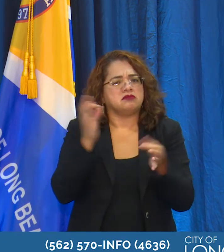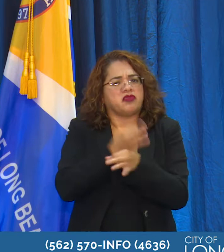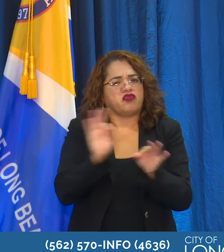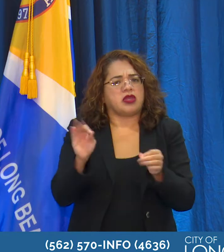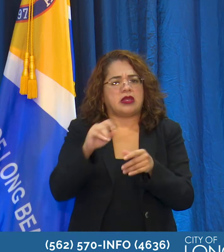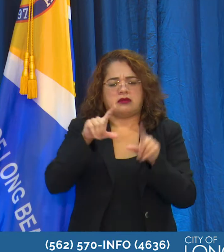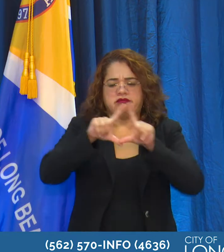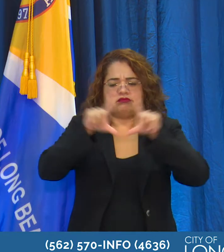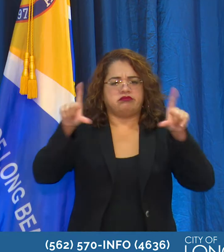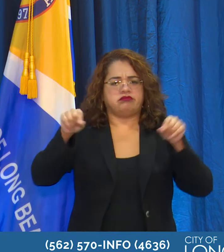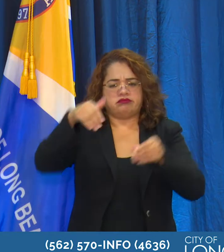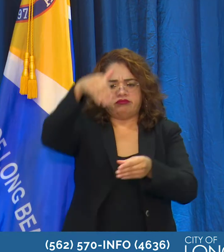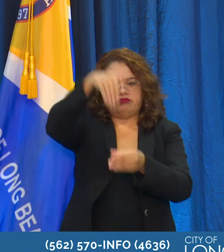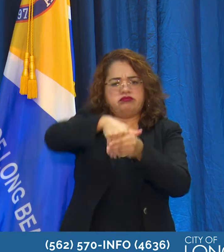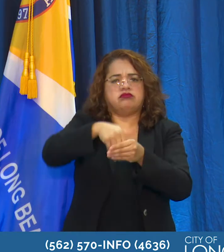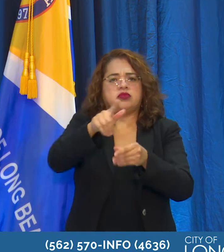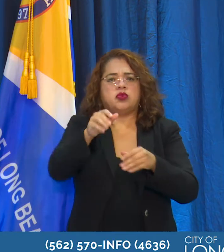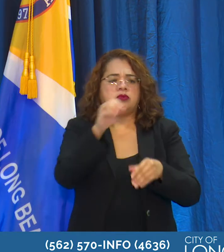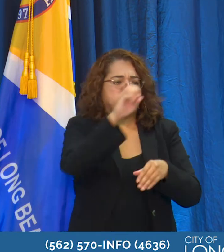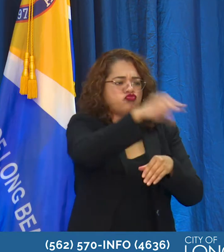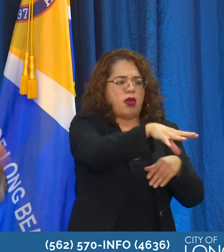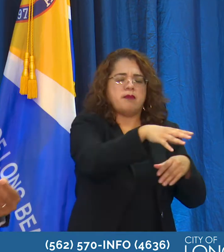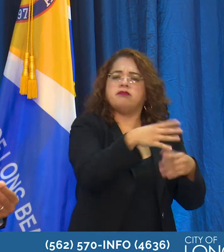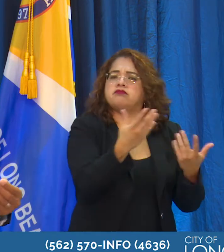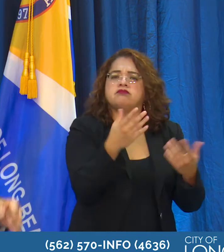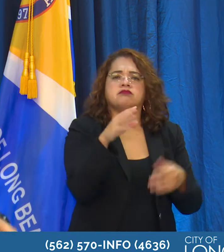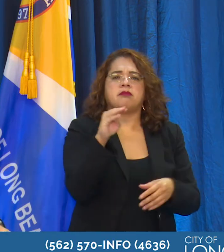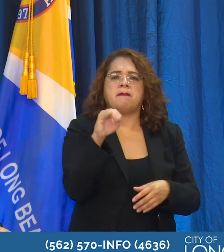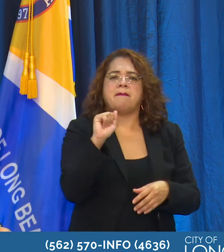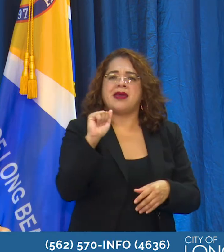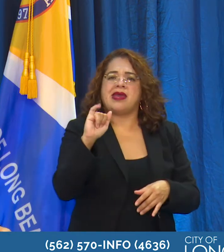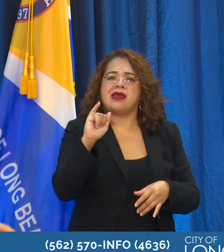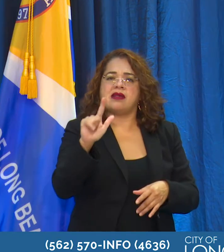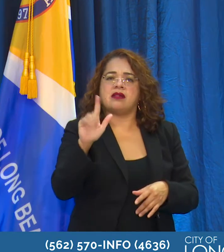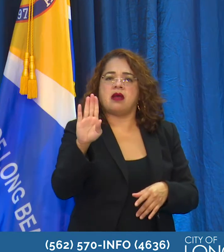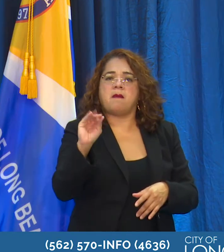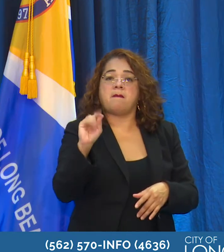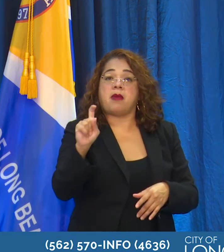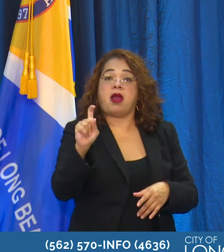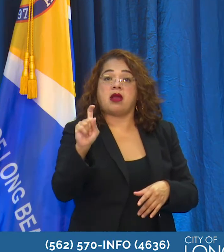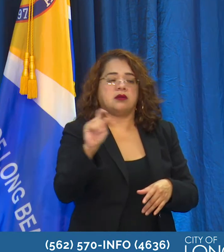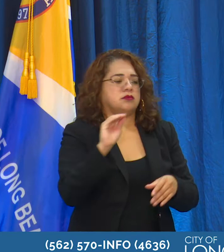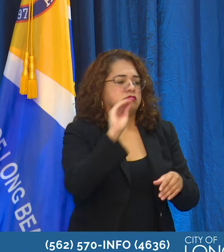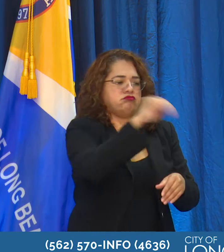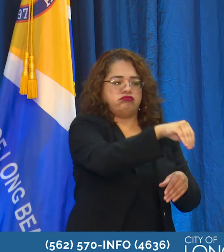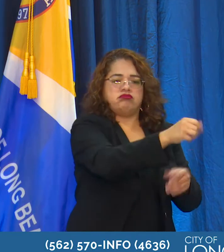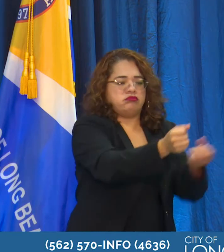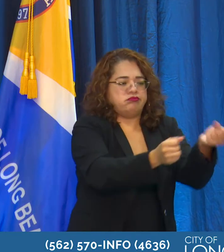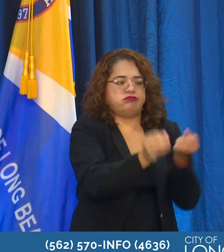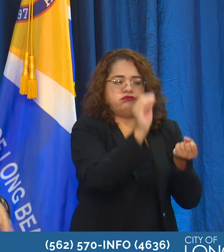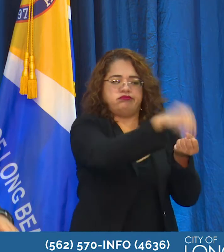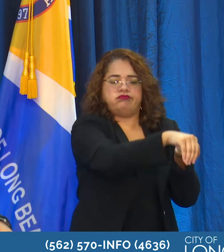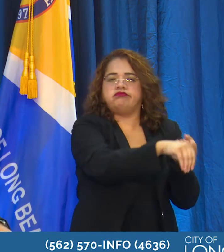So you'll be able to take your ballot and put it in the mail right away when we receive